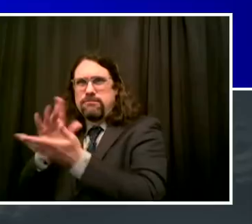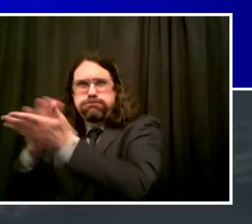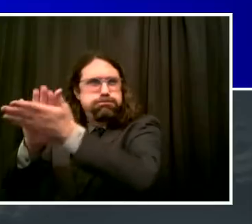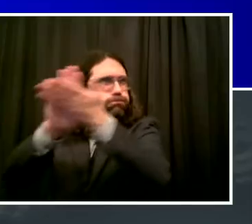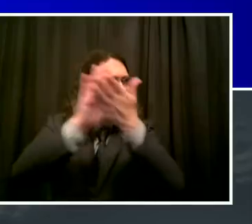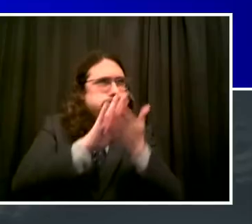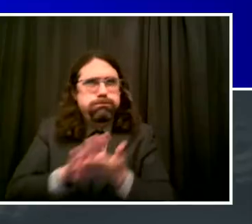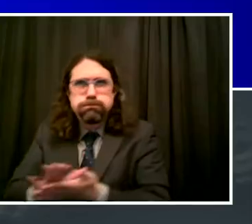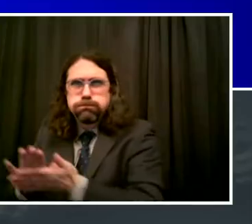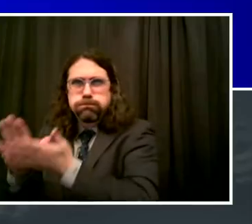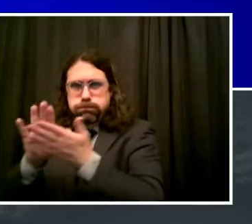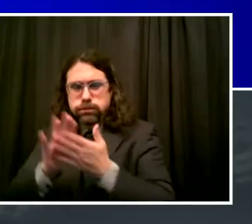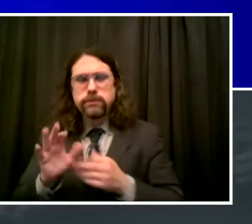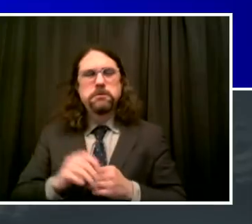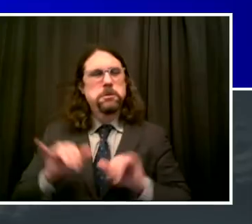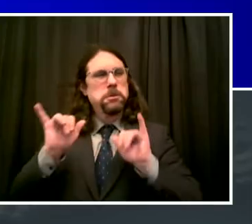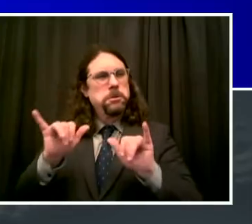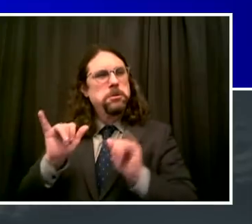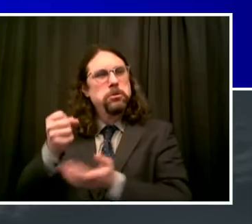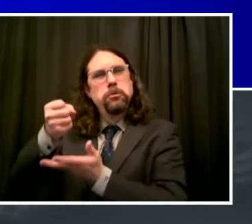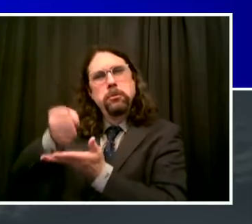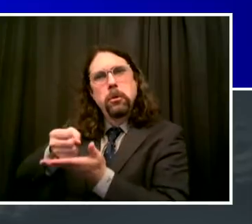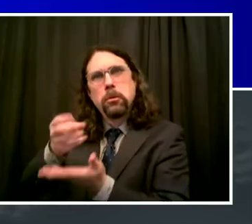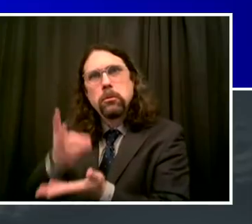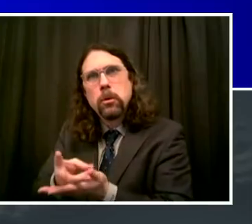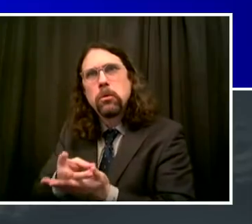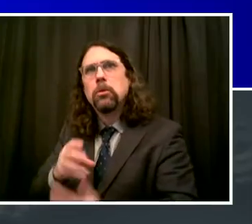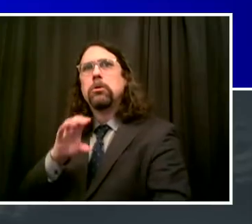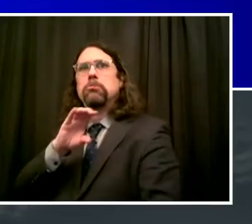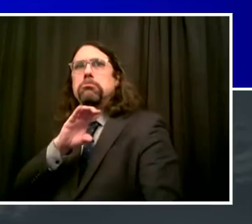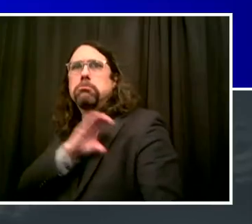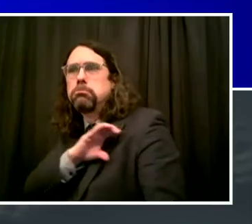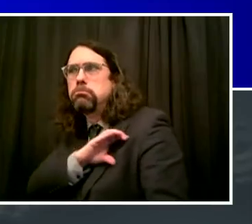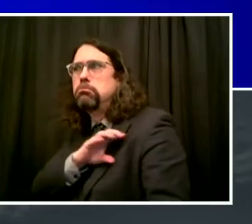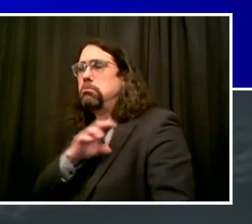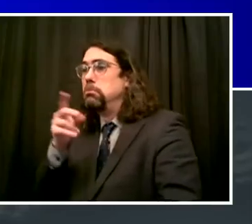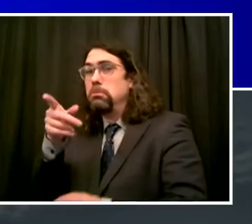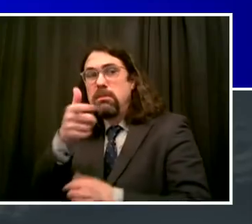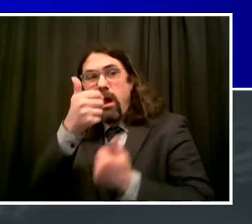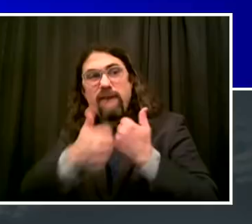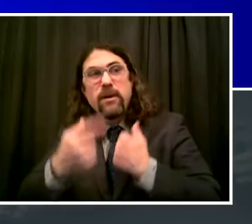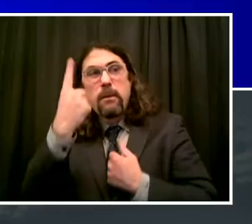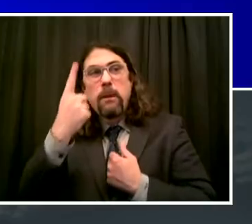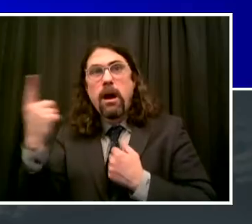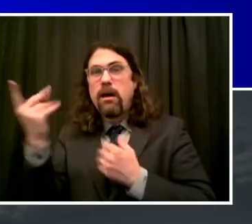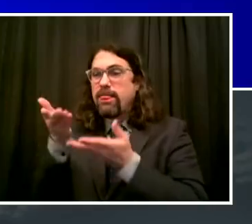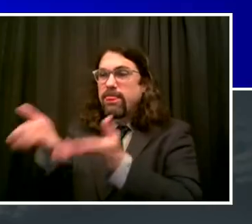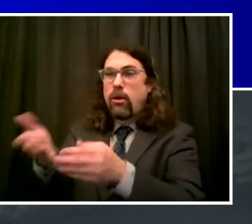CLEANING, THE HOMLEESS OUTREACH WORKERAS ND MEMBERS OF THE NYPD RWEEU TE P OFT A